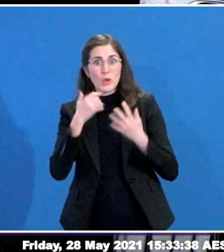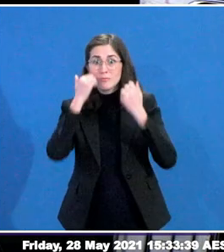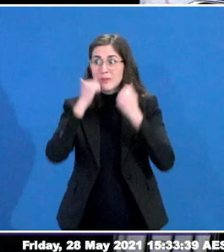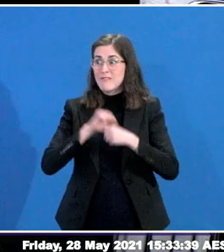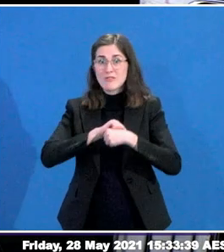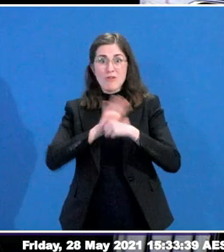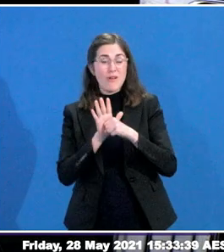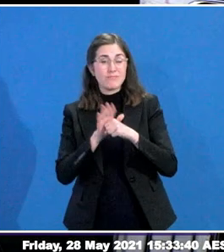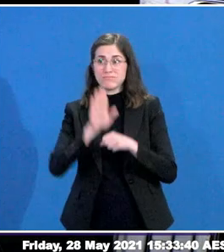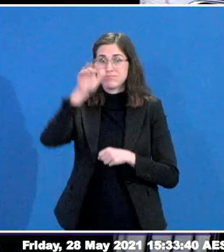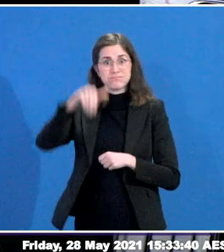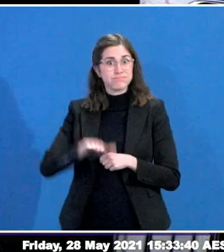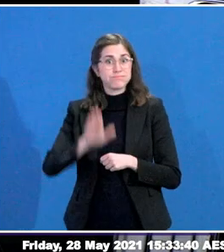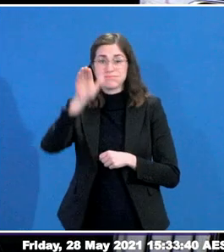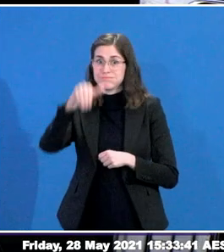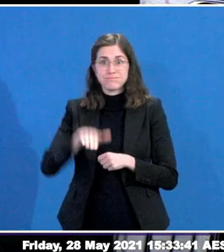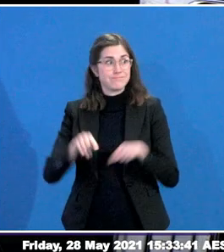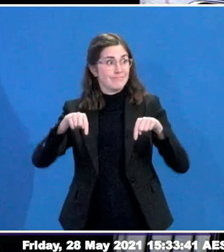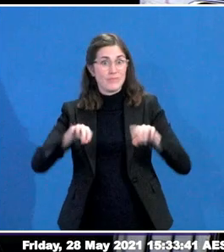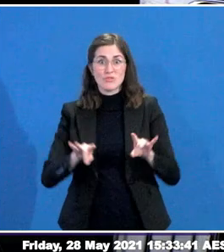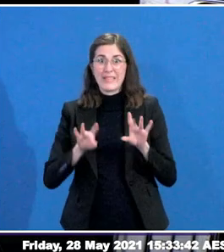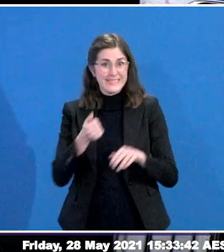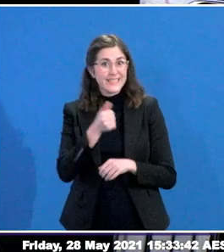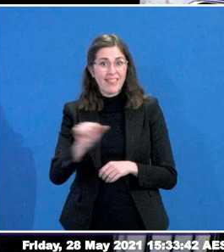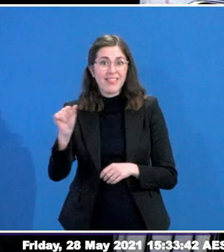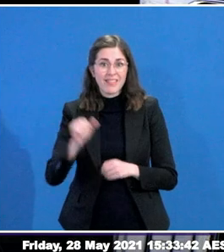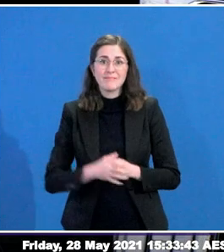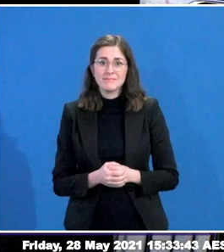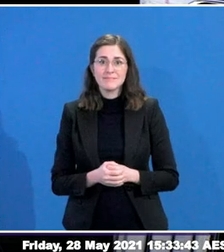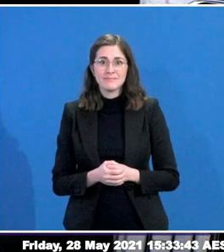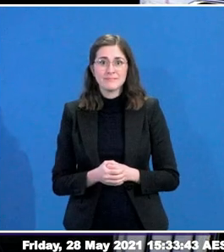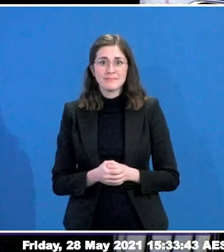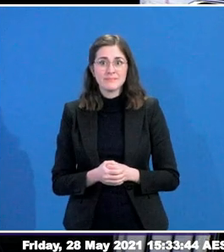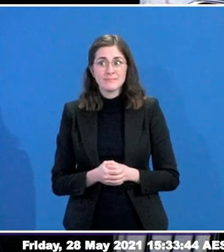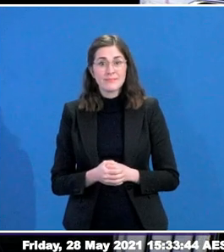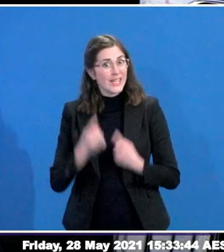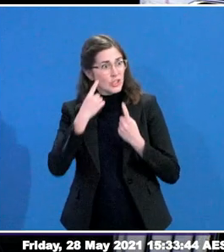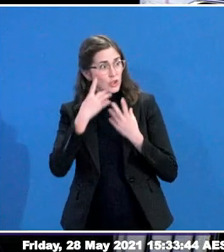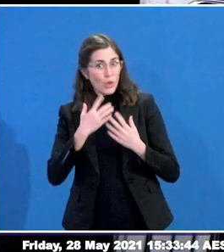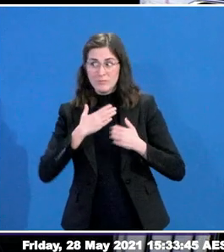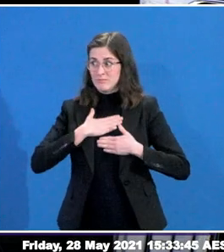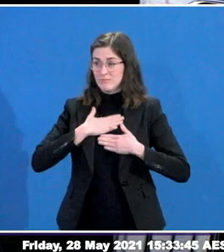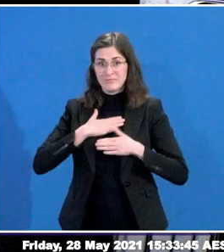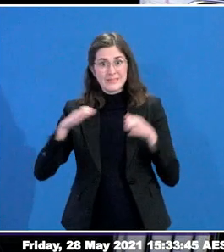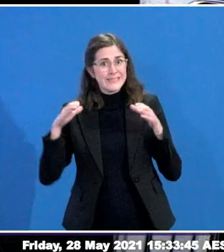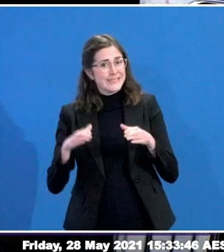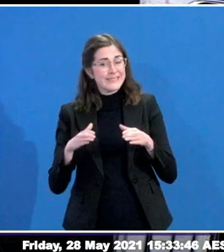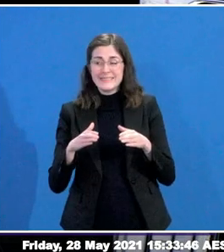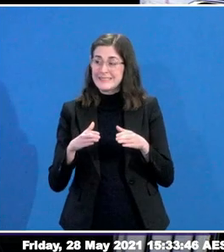in this country concerning COVID-19. They also indicate that the Royal Commission continues to be susceptible